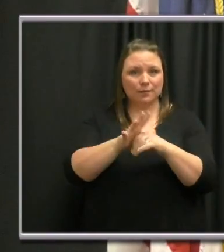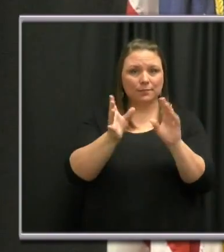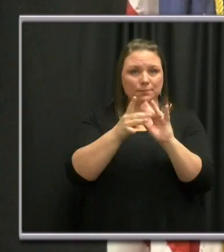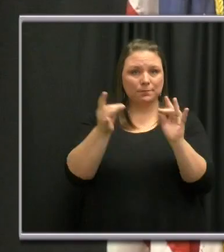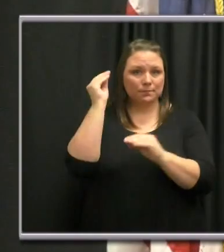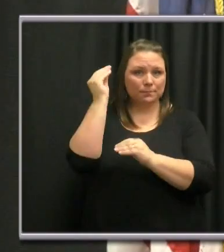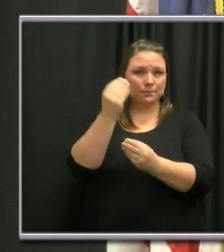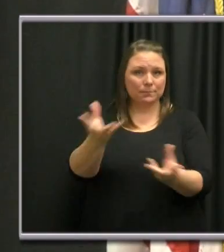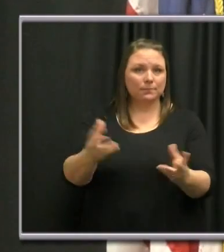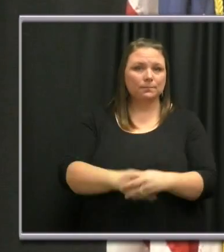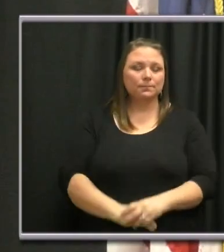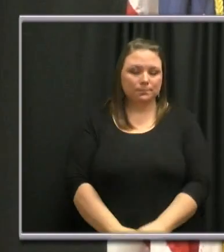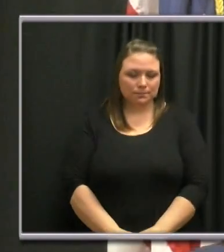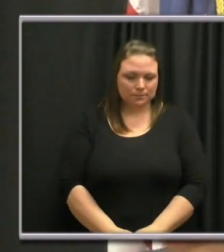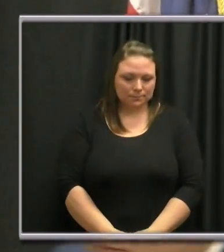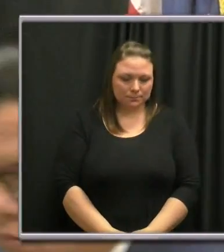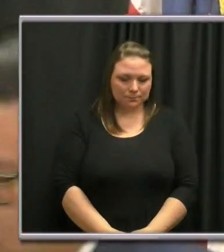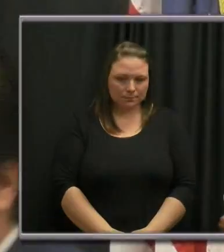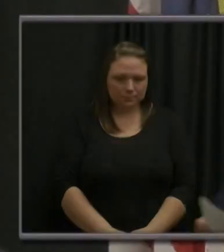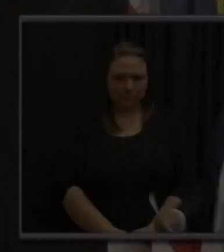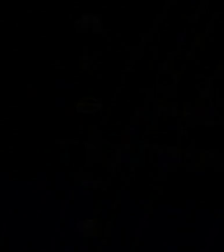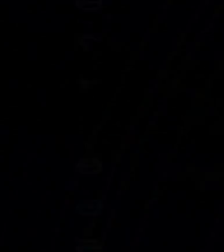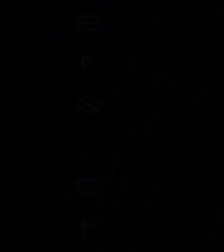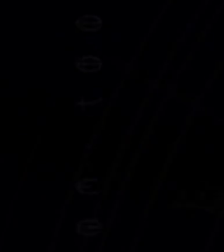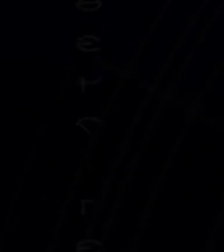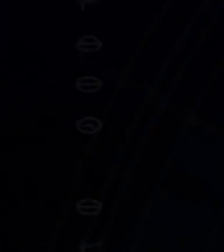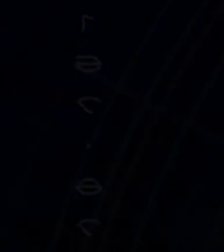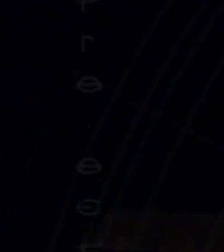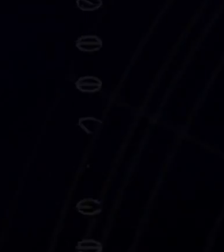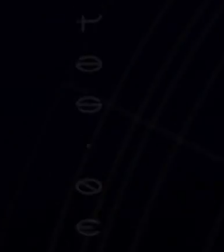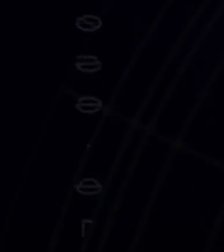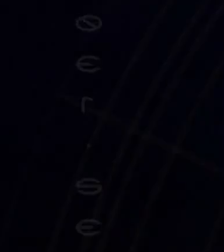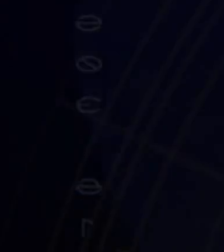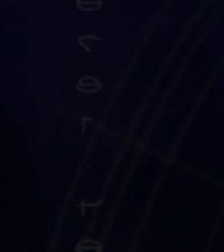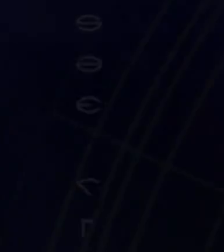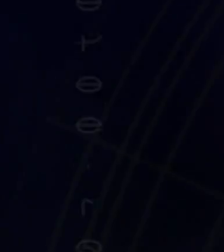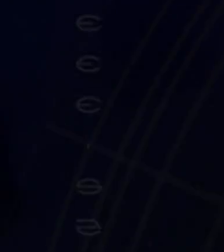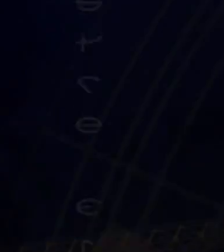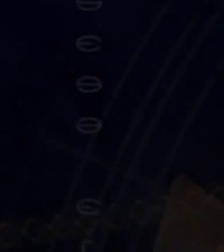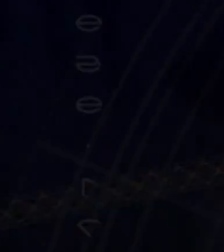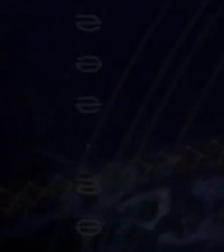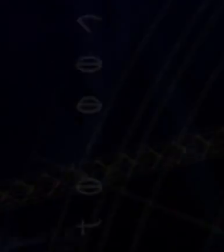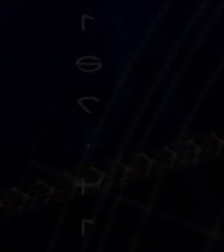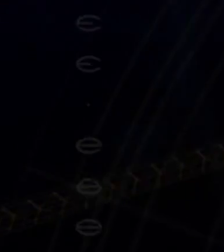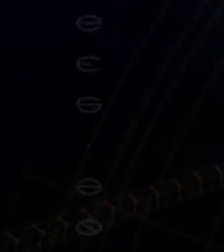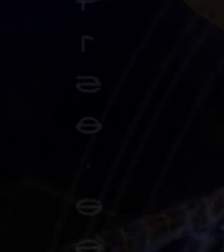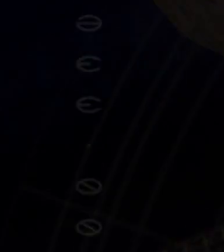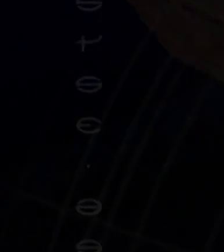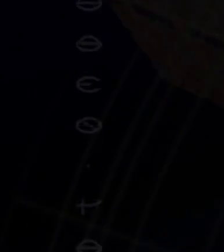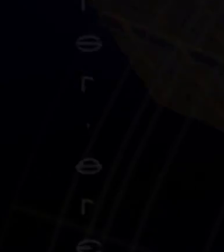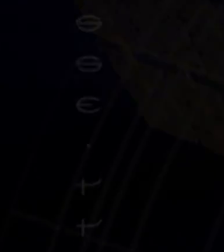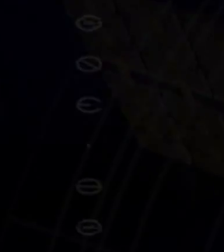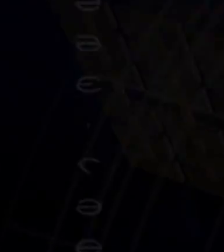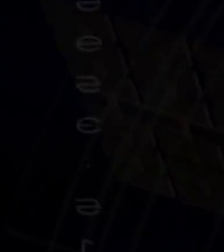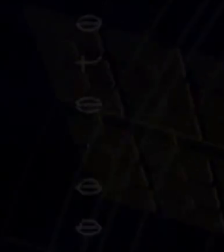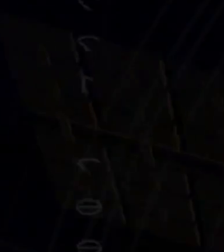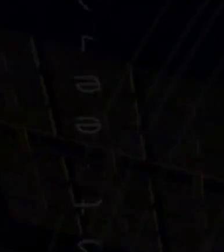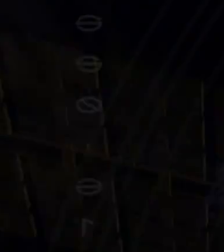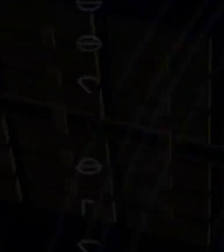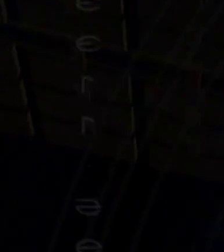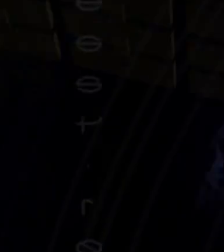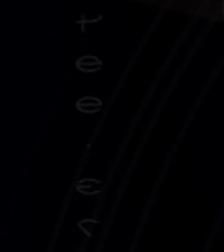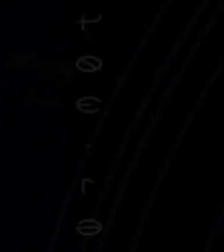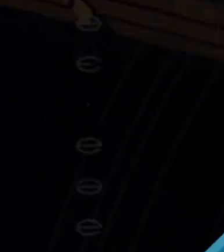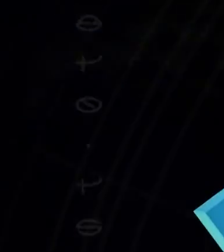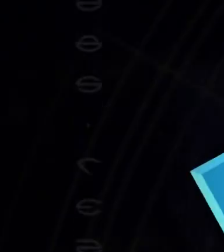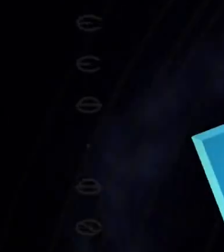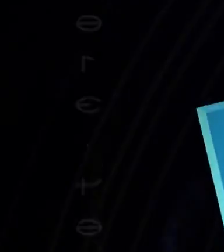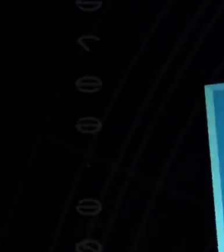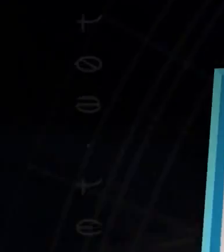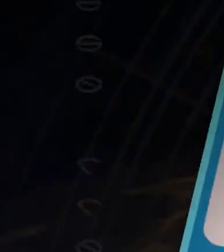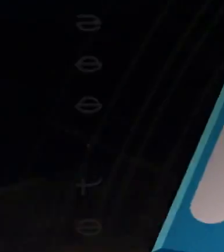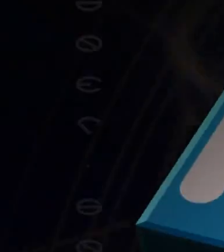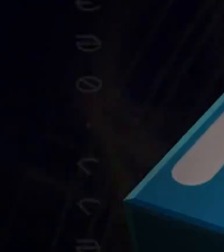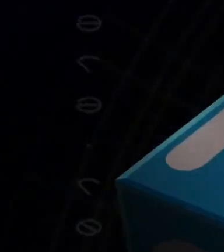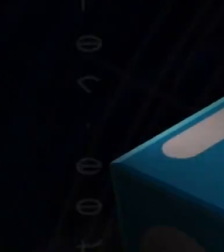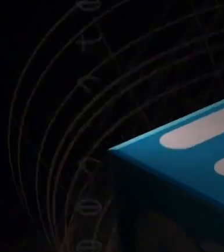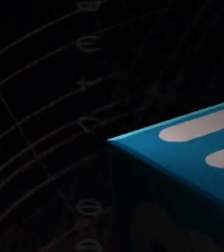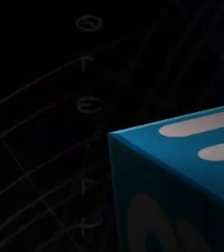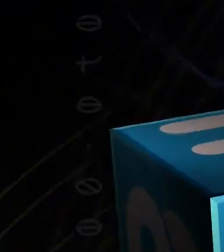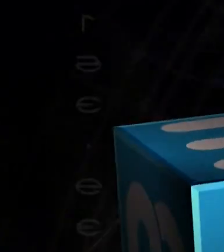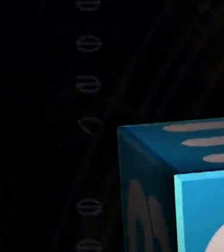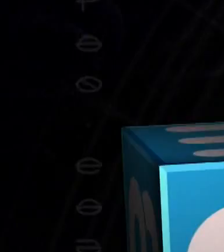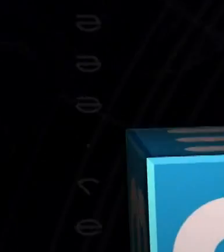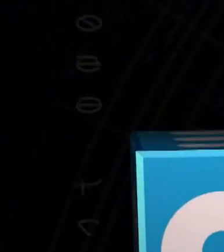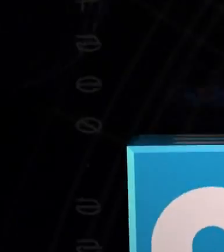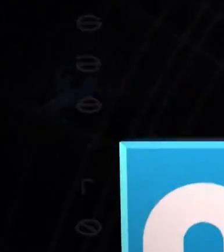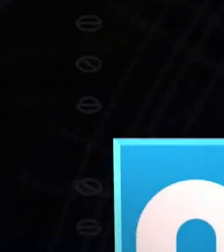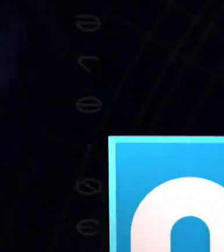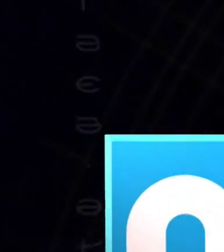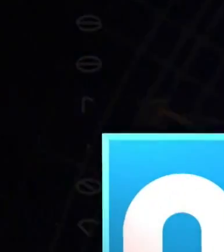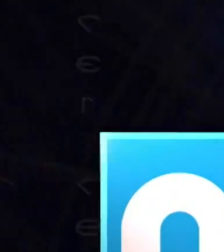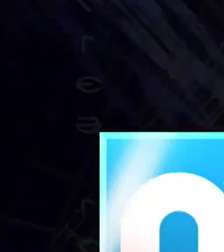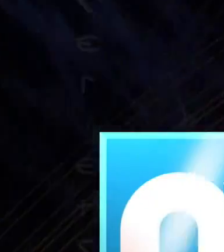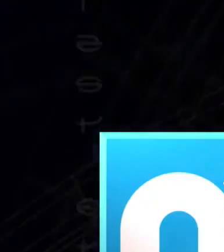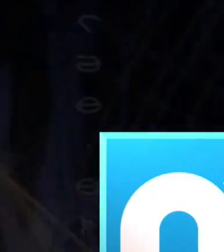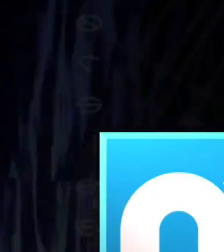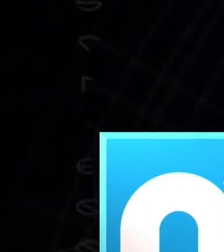CONCLUDES TODAY'S METRO COVER